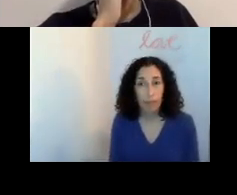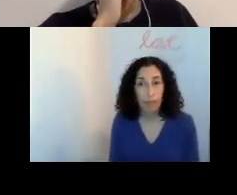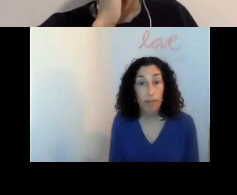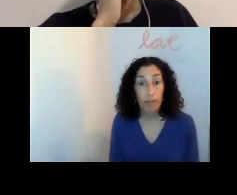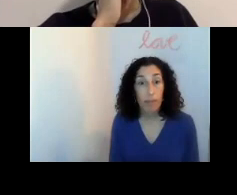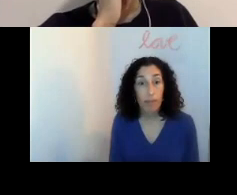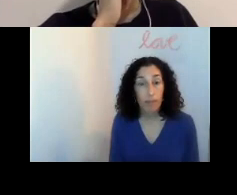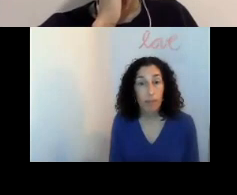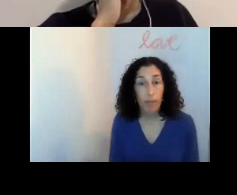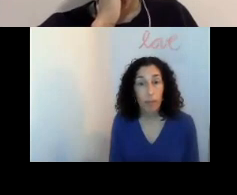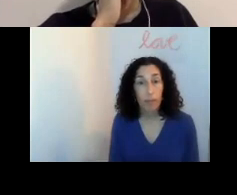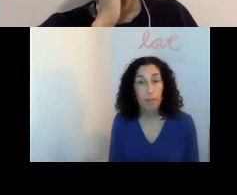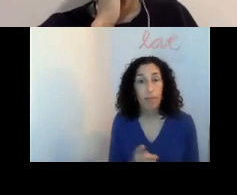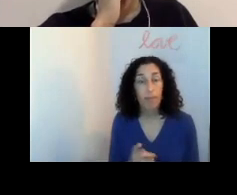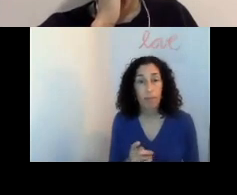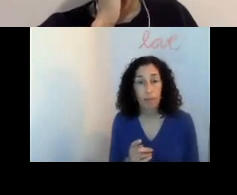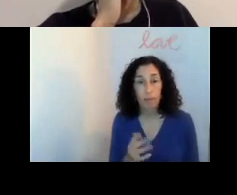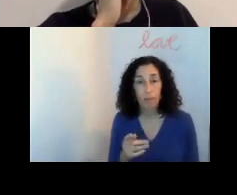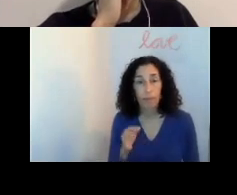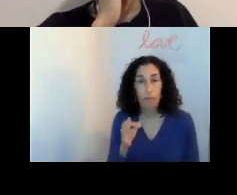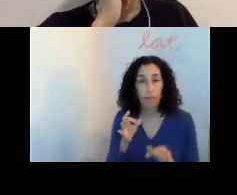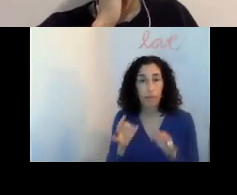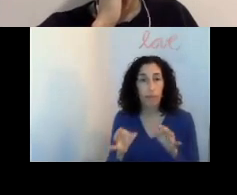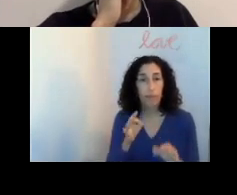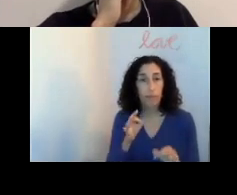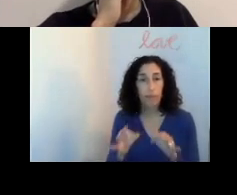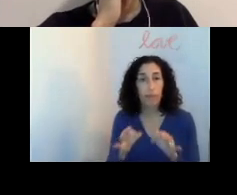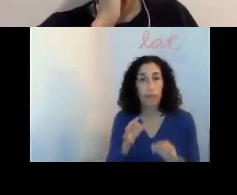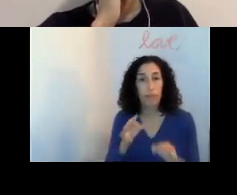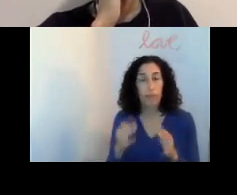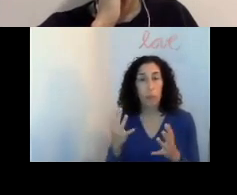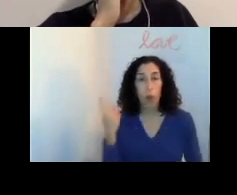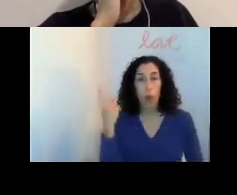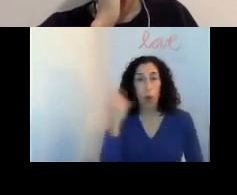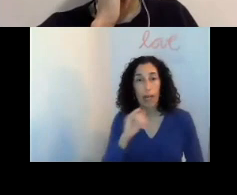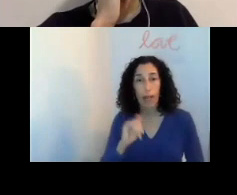framed by empty black space, are a set of the Alt-text as Poetry workbooks. The only